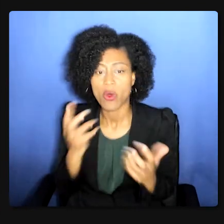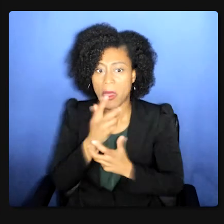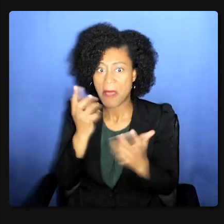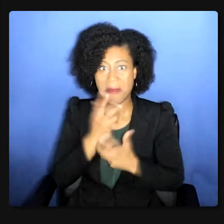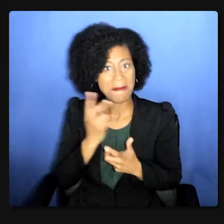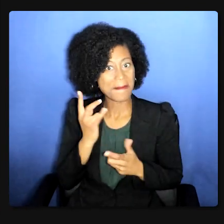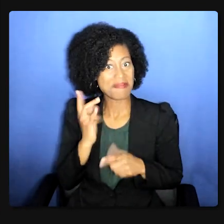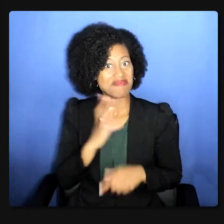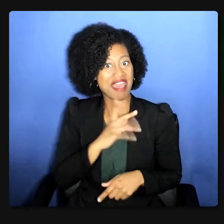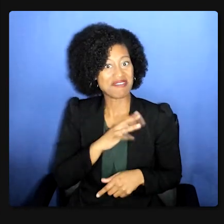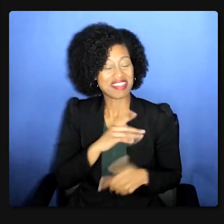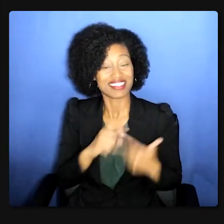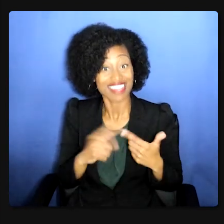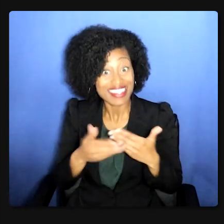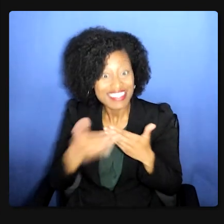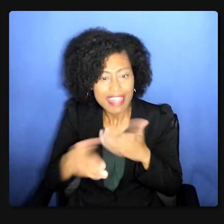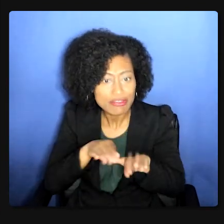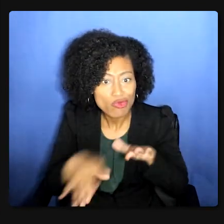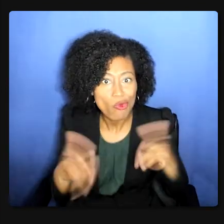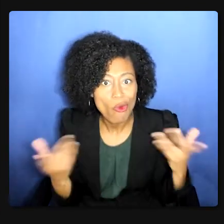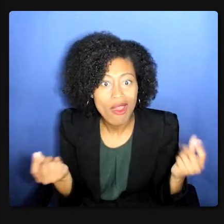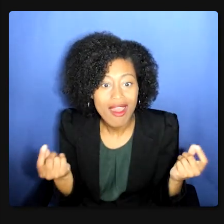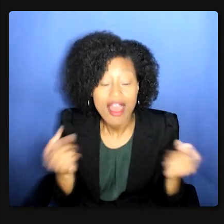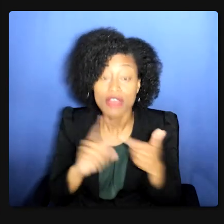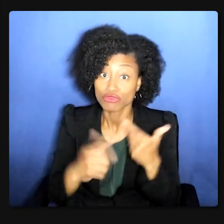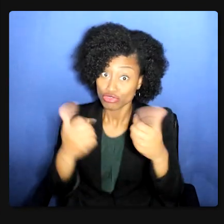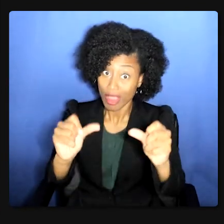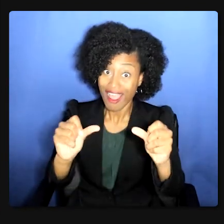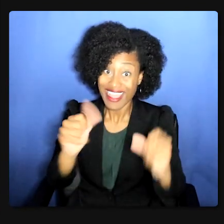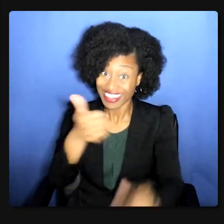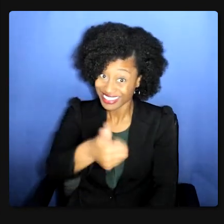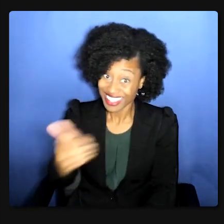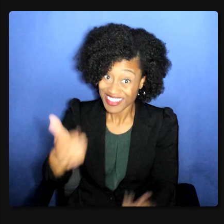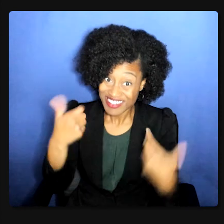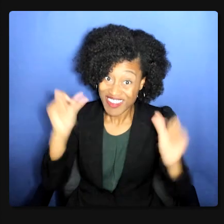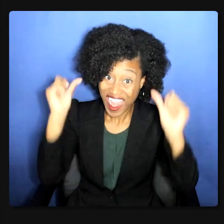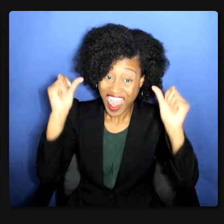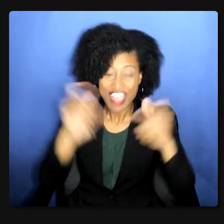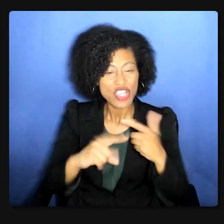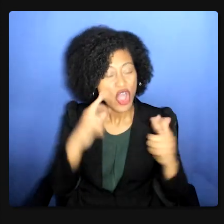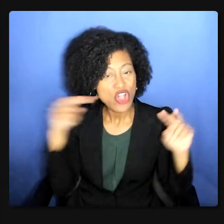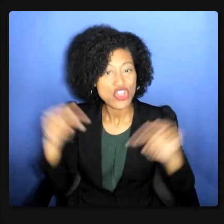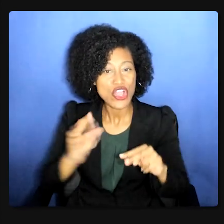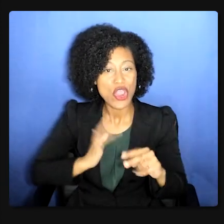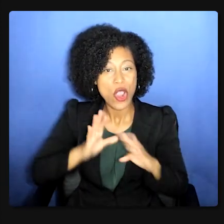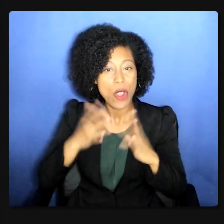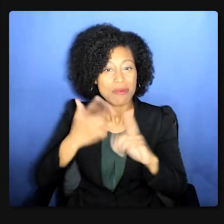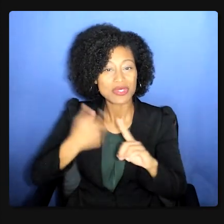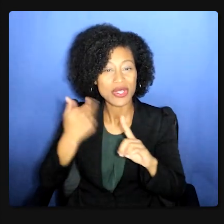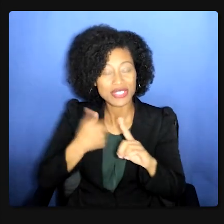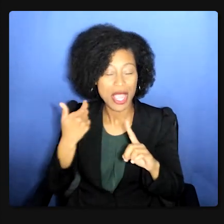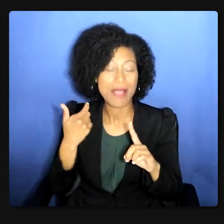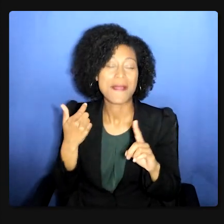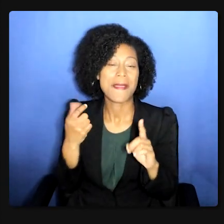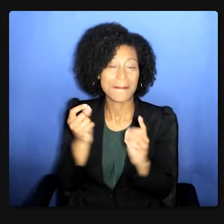[Dimitris] Wow, next steps. [Amie] Yeah. We would love for you to try Thundernetes with your game. You can take a look at our open source project